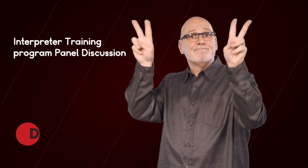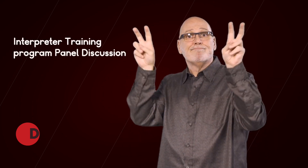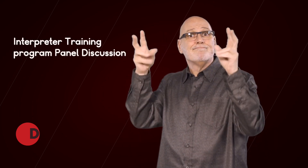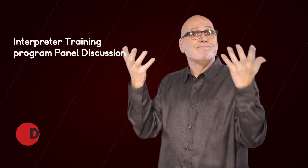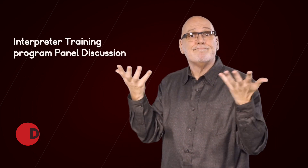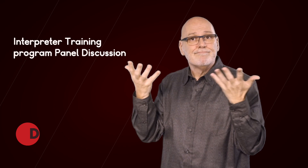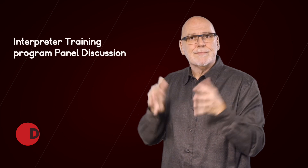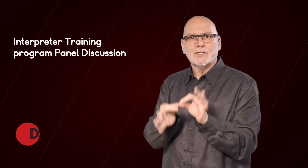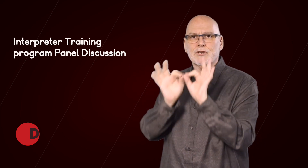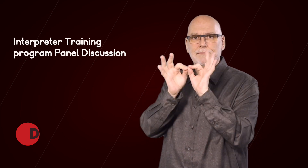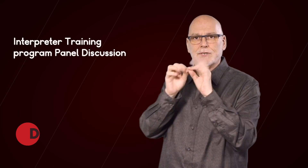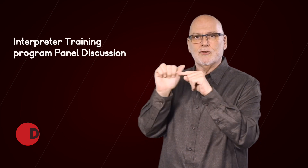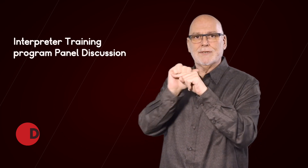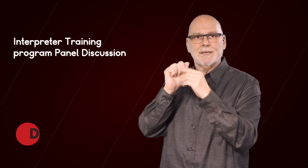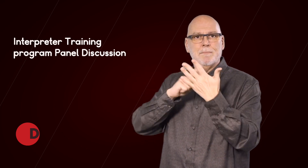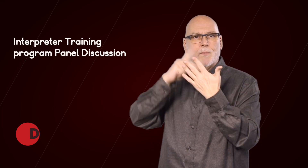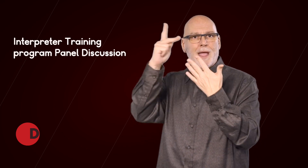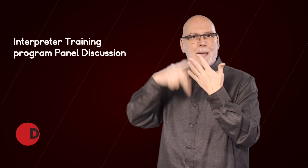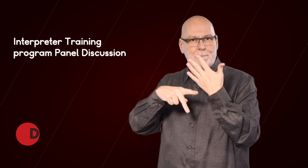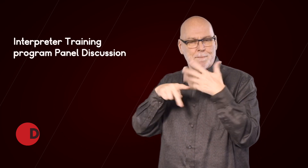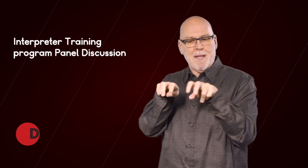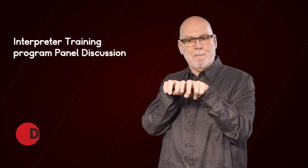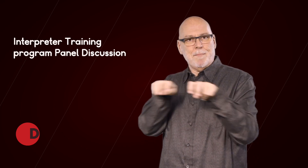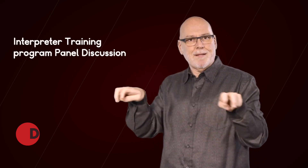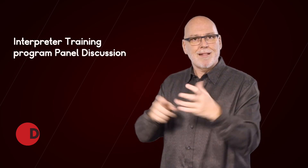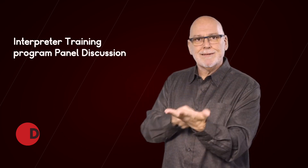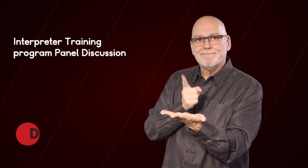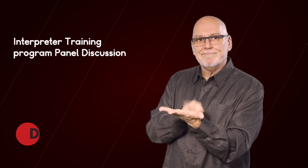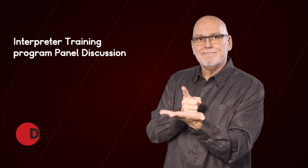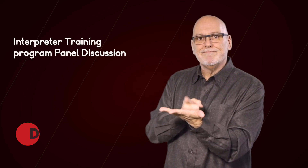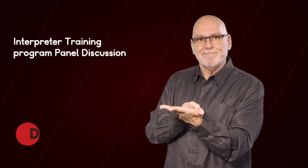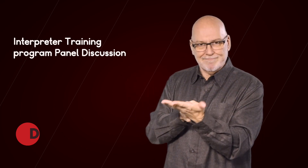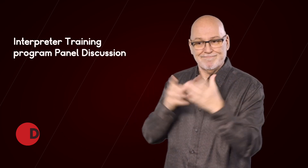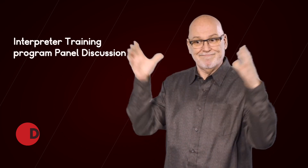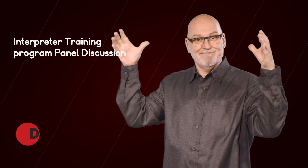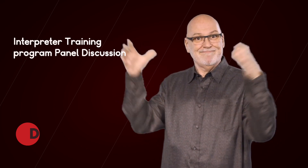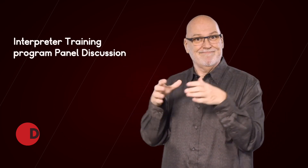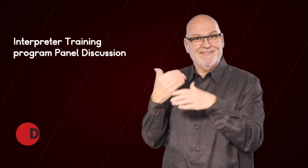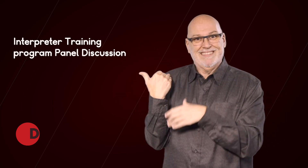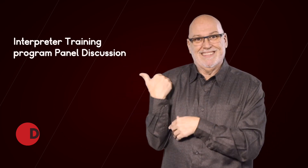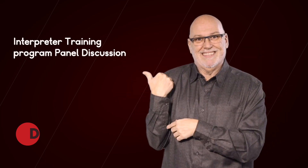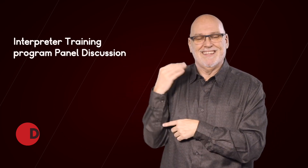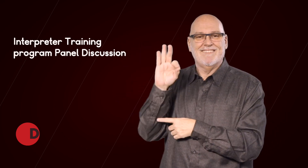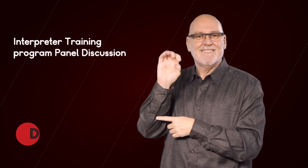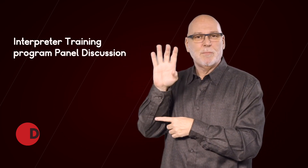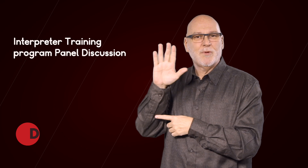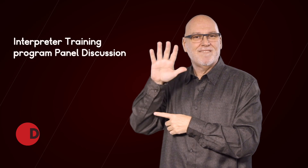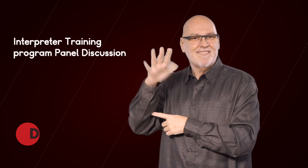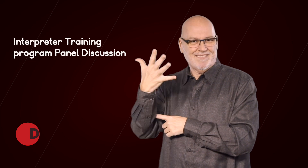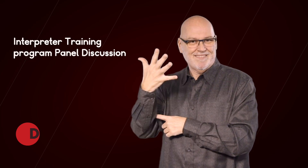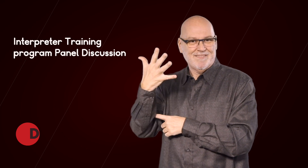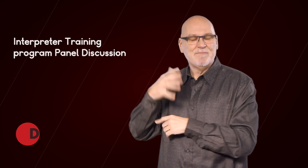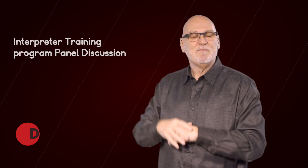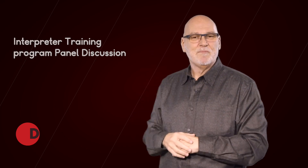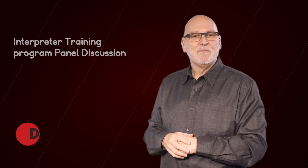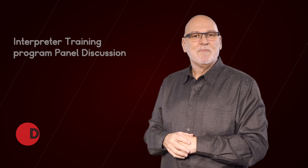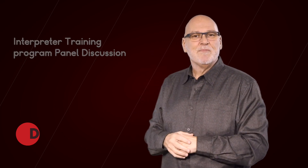“Interpreter Training program Panel Discussion” on February 5th.